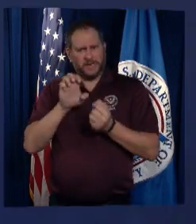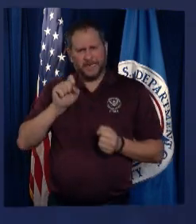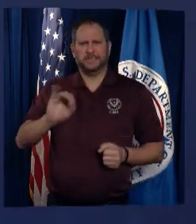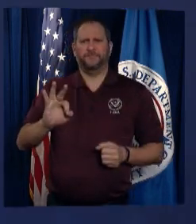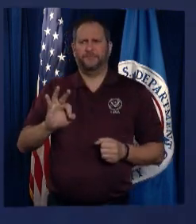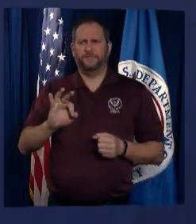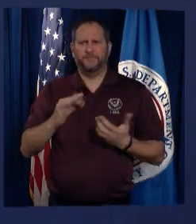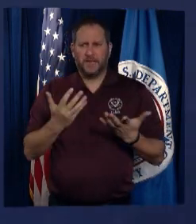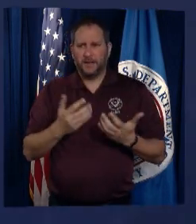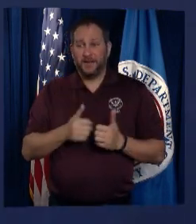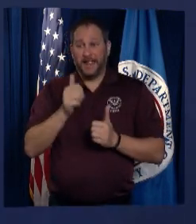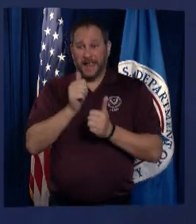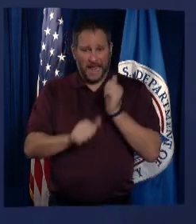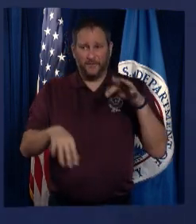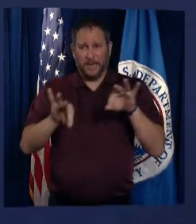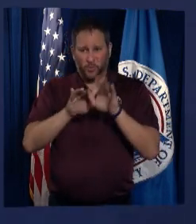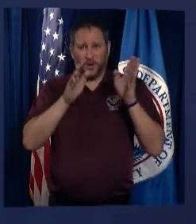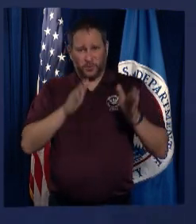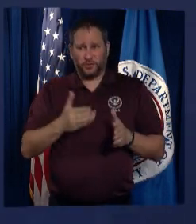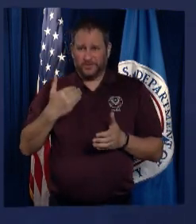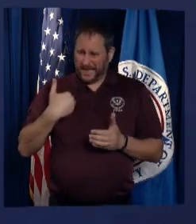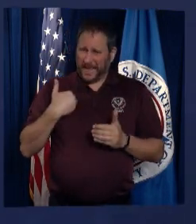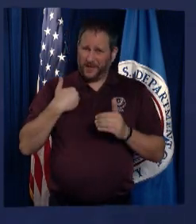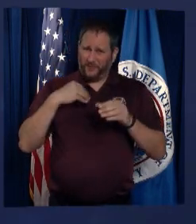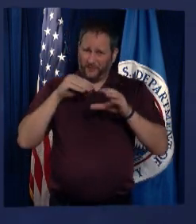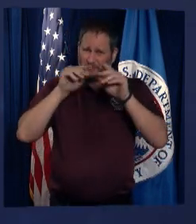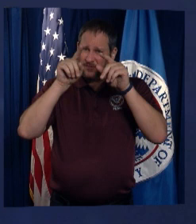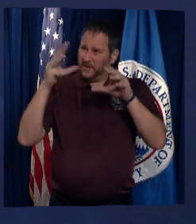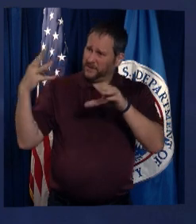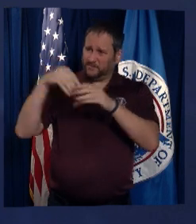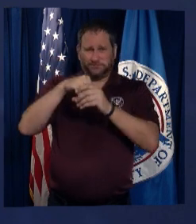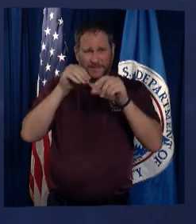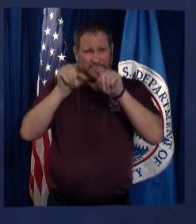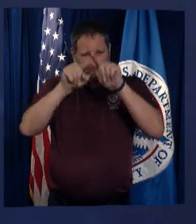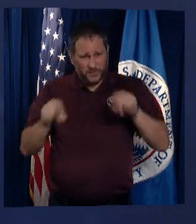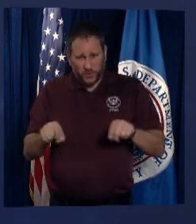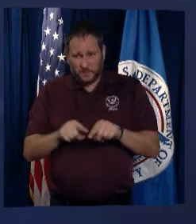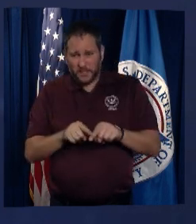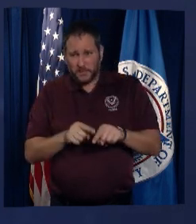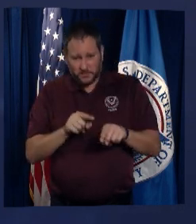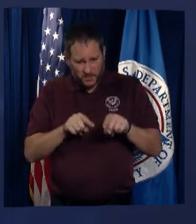life would be much easier if everyone in the community just did it your way and